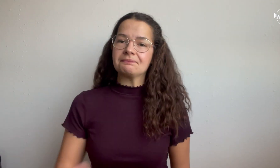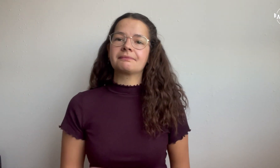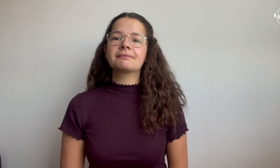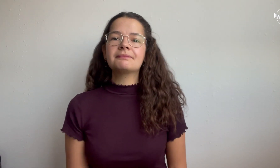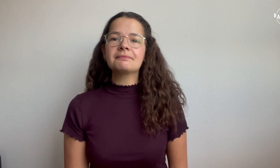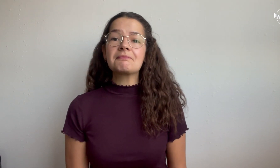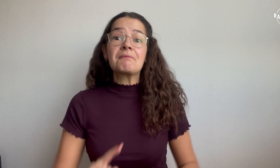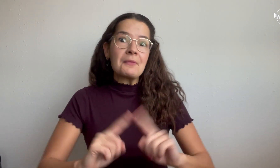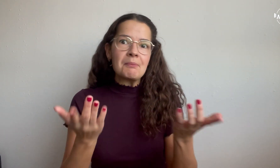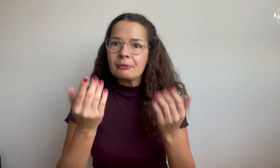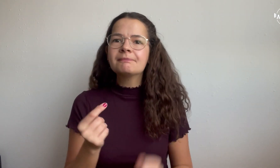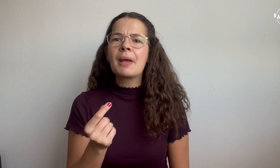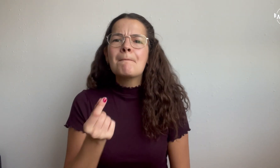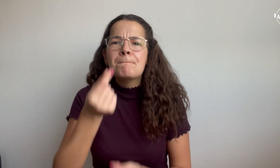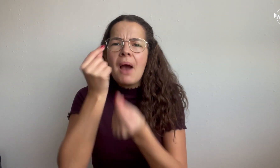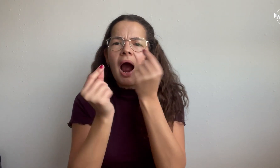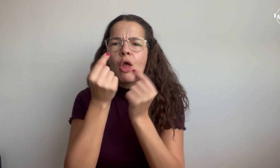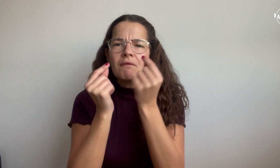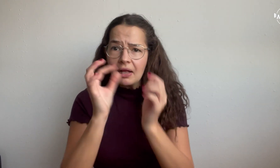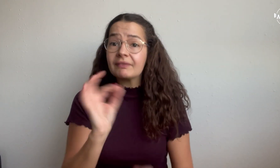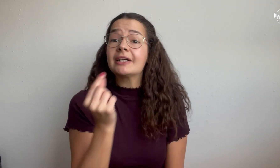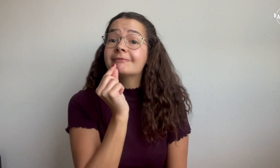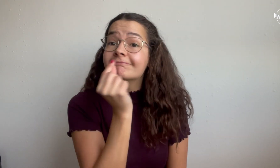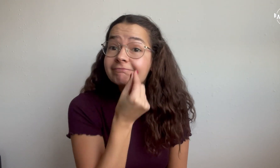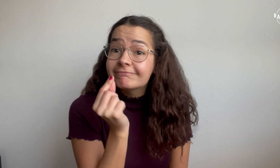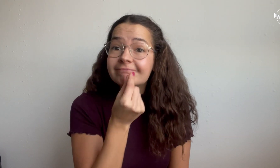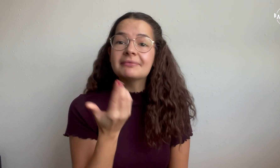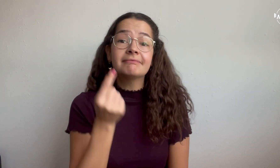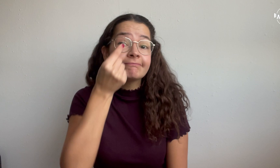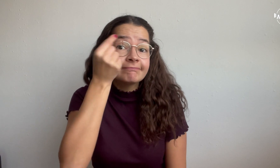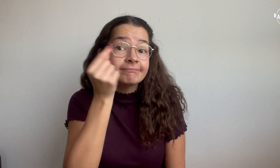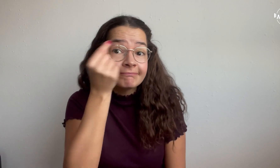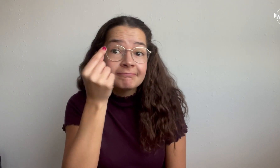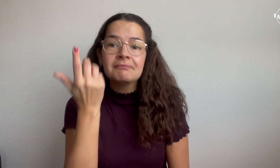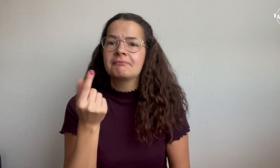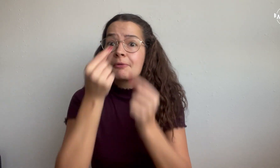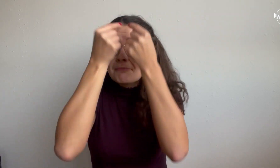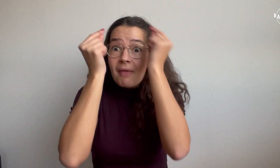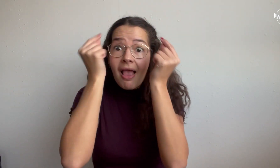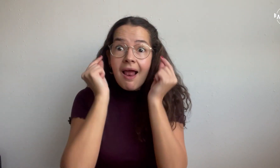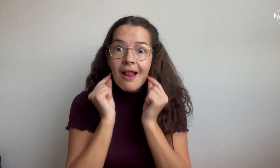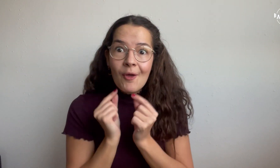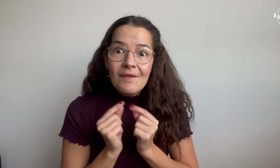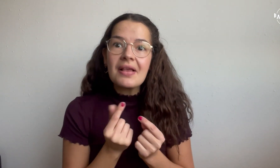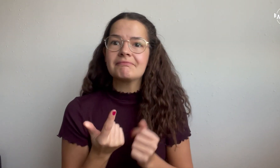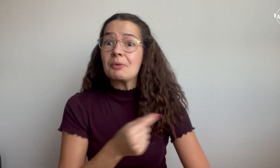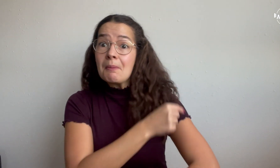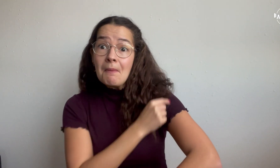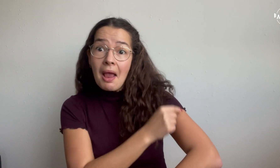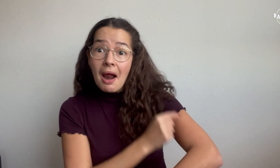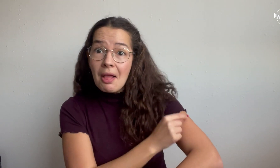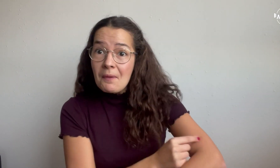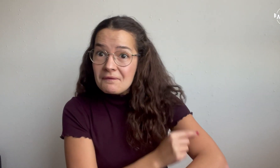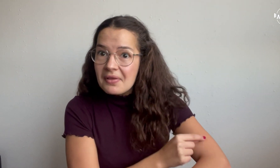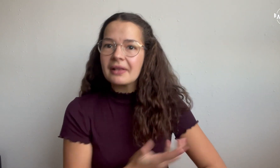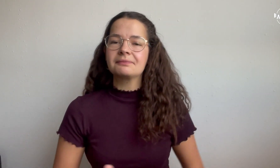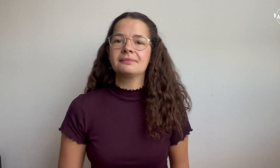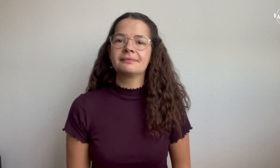The sign for DOING MAKEUP is changing if we are doing our lipstick, or mascara. We can also express the putting makeup on our face or on our arms.